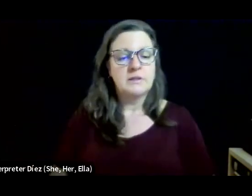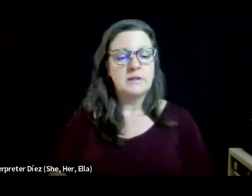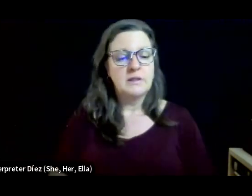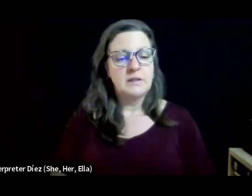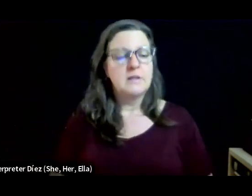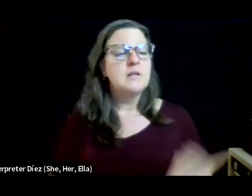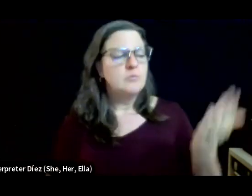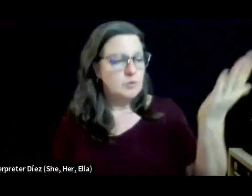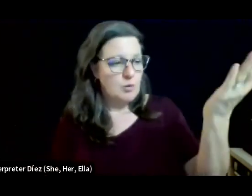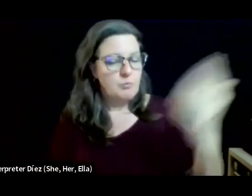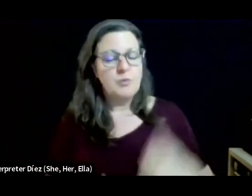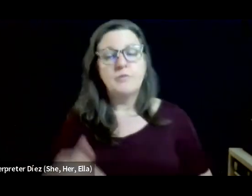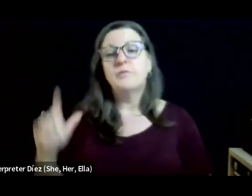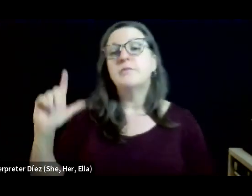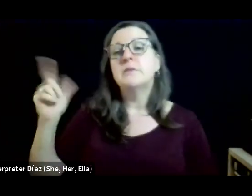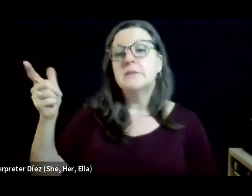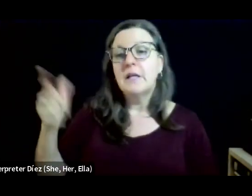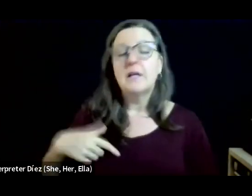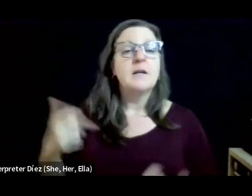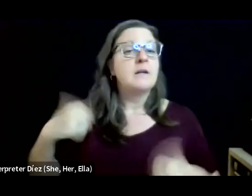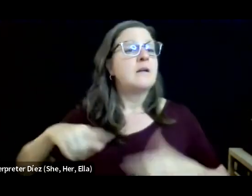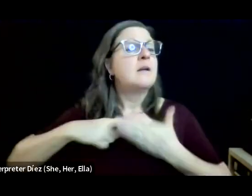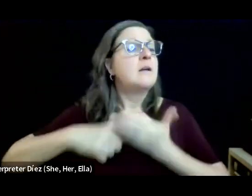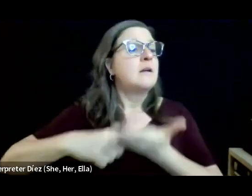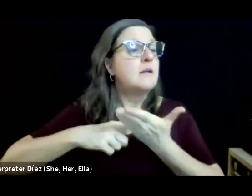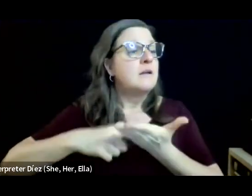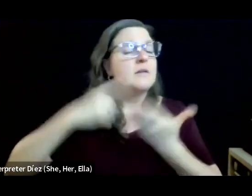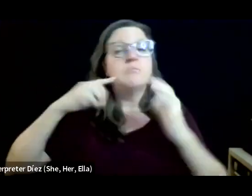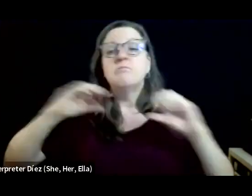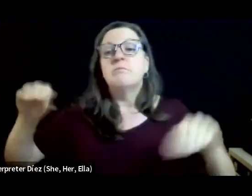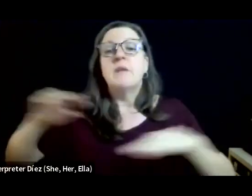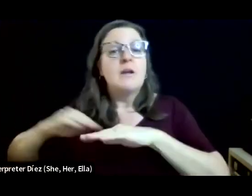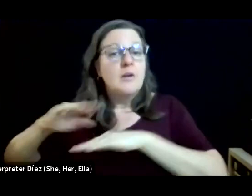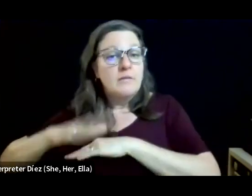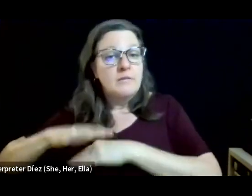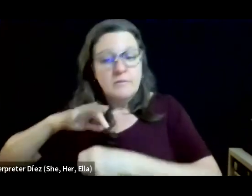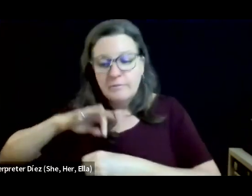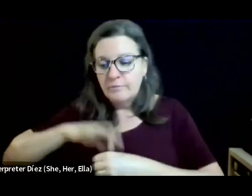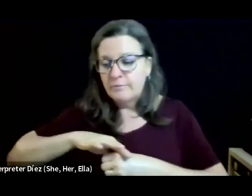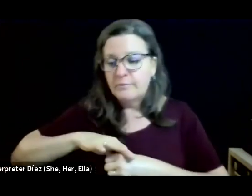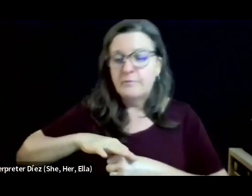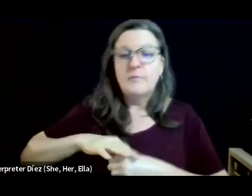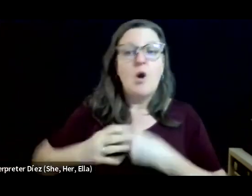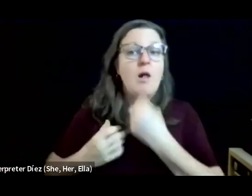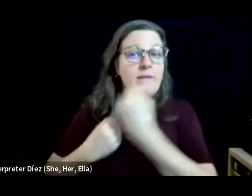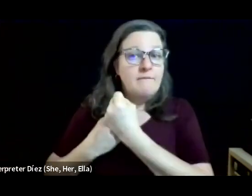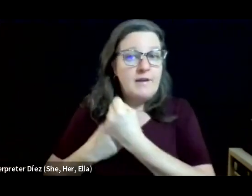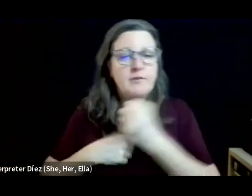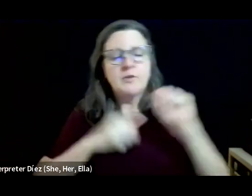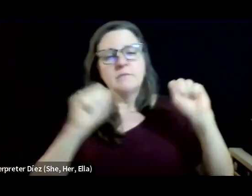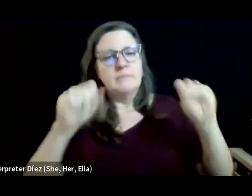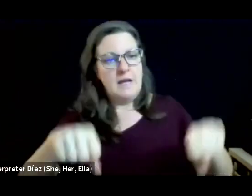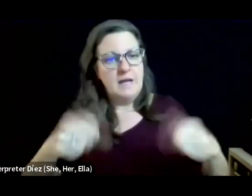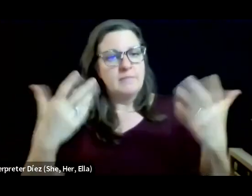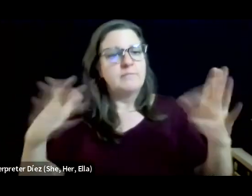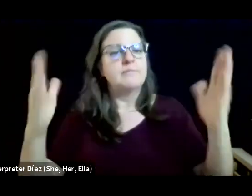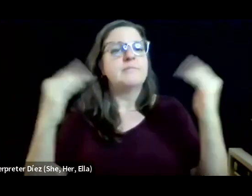Second. [Okay. Any discussion?] Hearing none advice? Approved. All in favor? Aye. Passes unanimously.